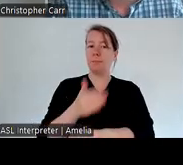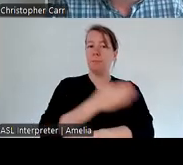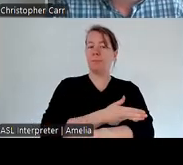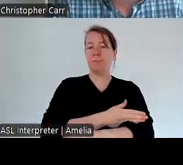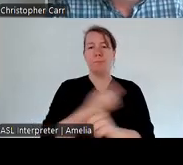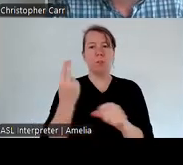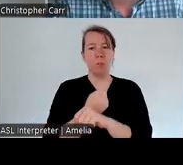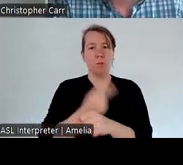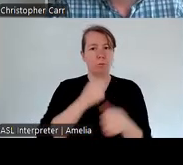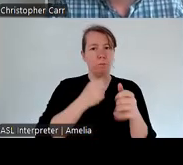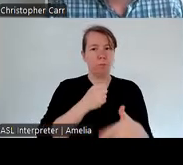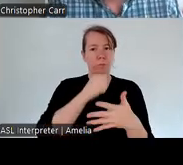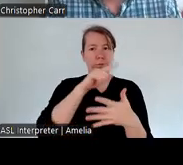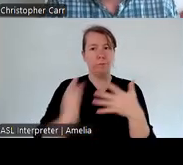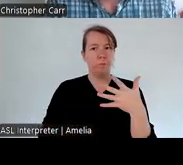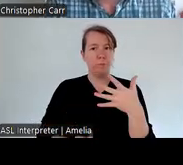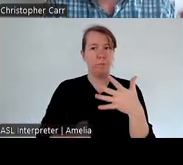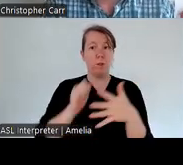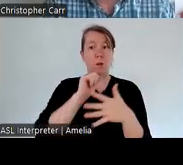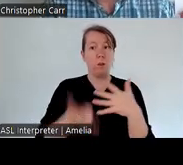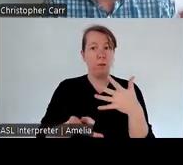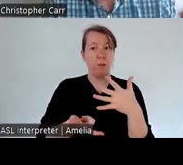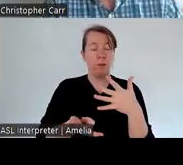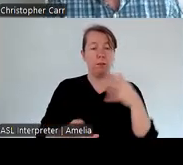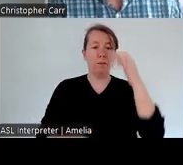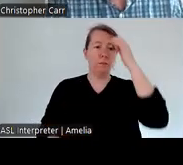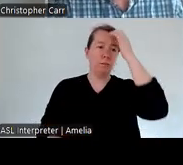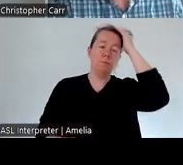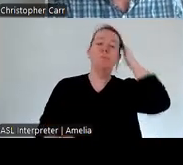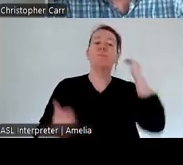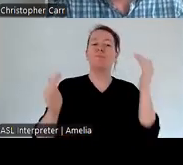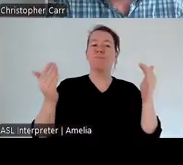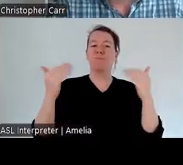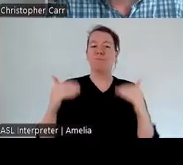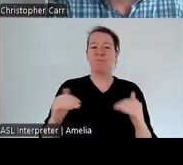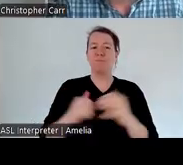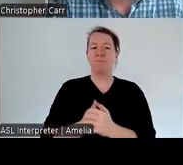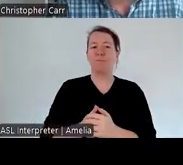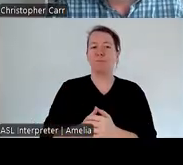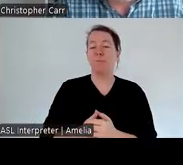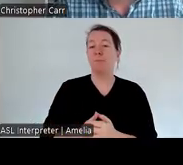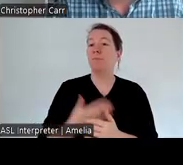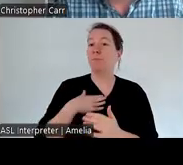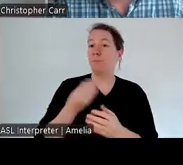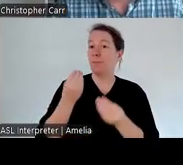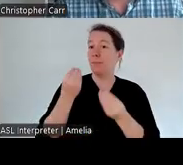Next... Library metadata is recorded in bibliographic records to support user tasks.